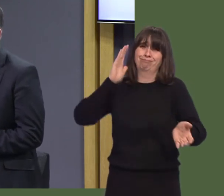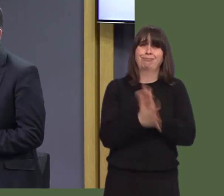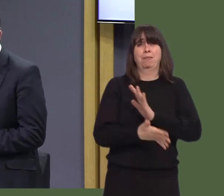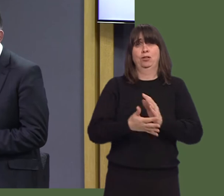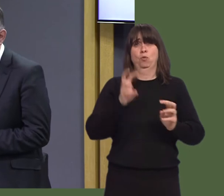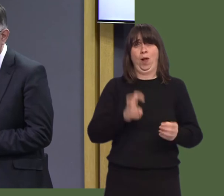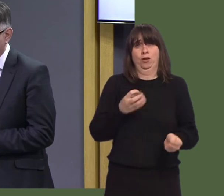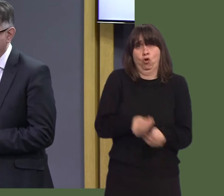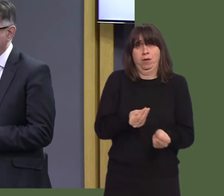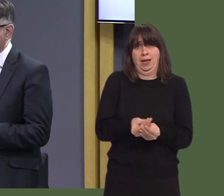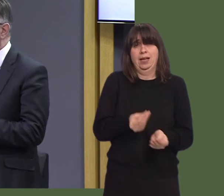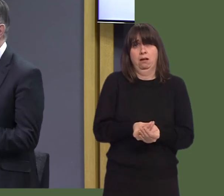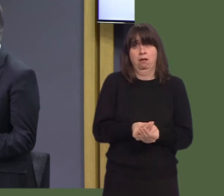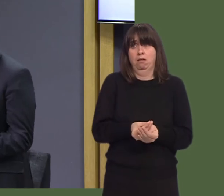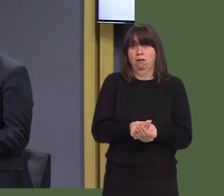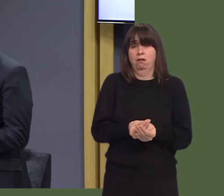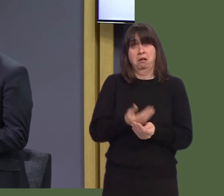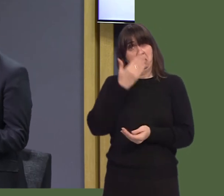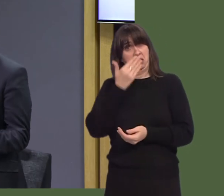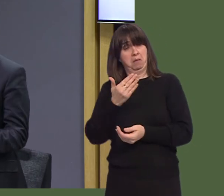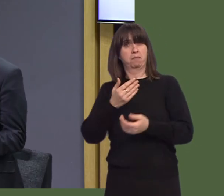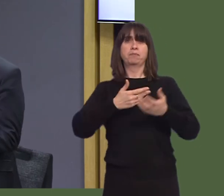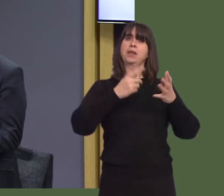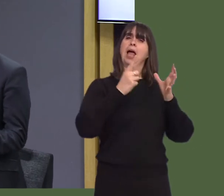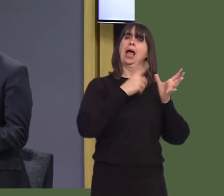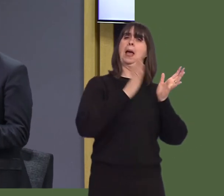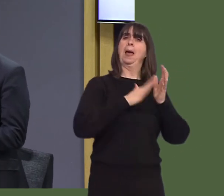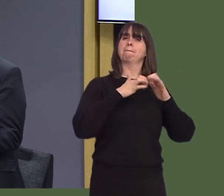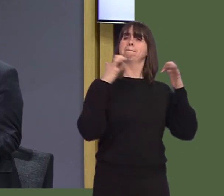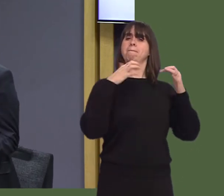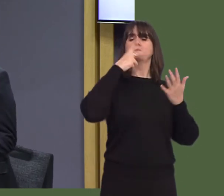have confidence that they will have a health service in this part of Wales?